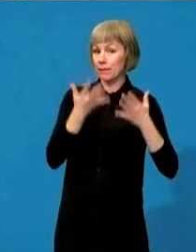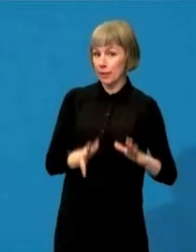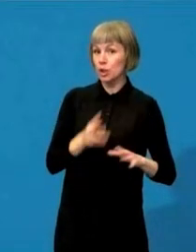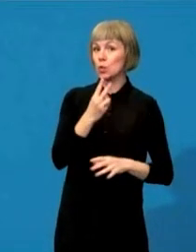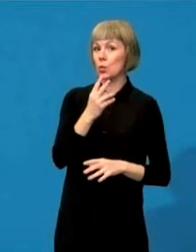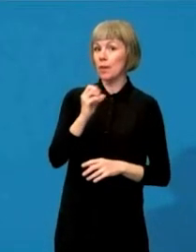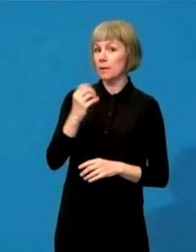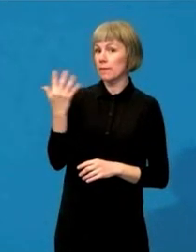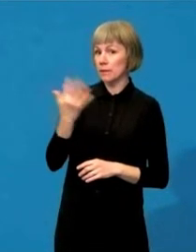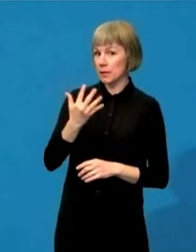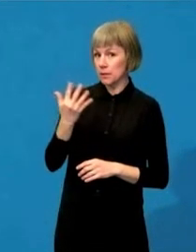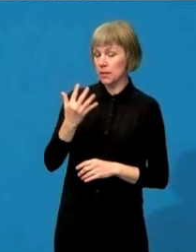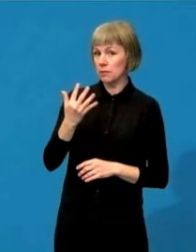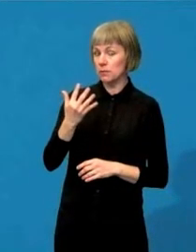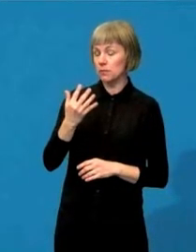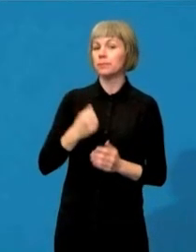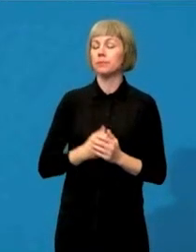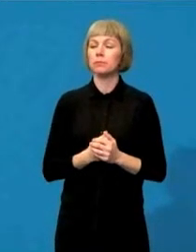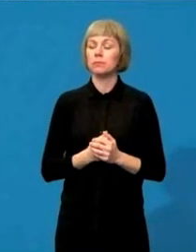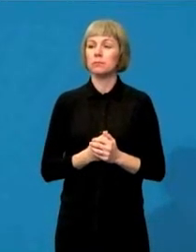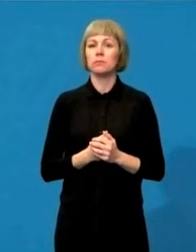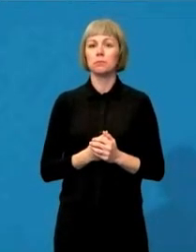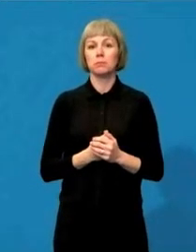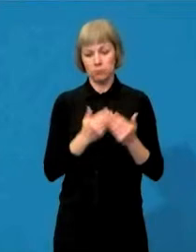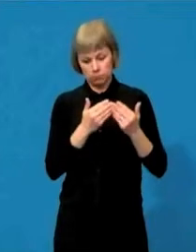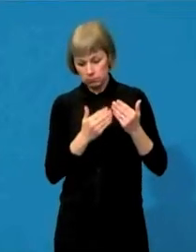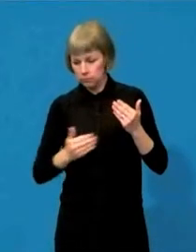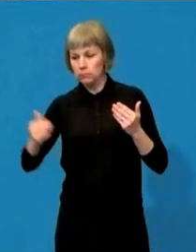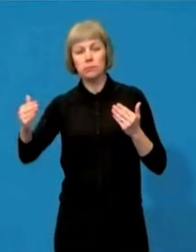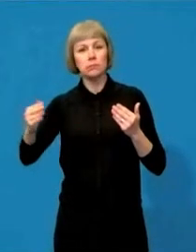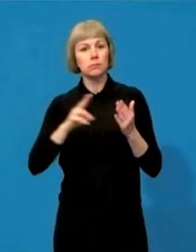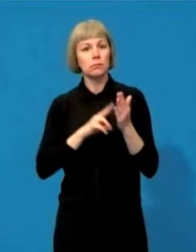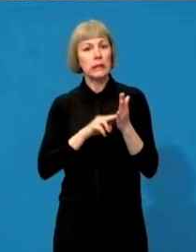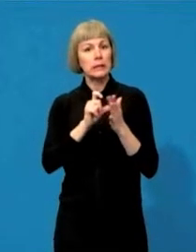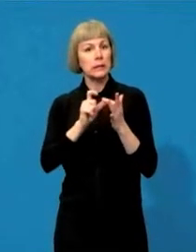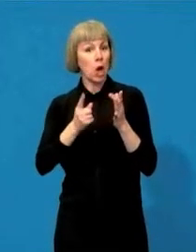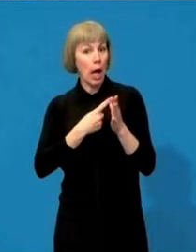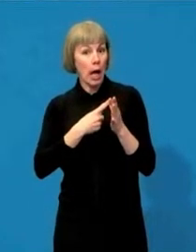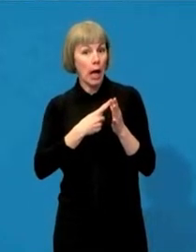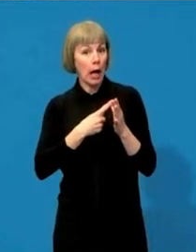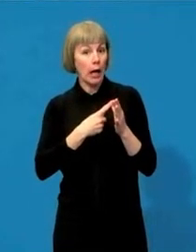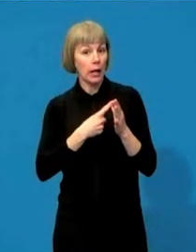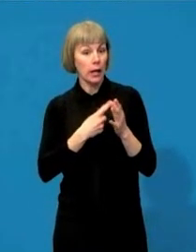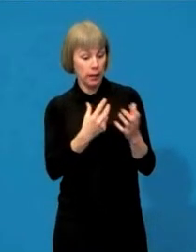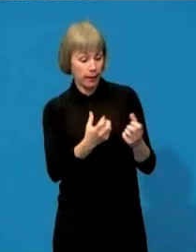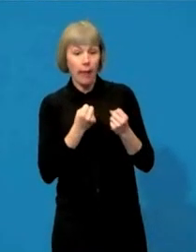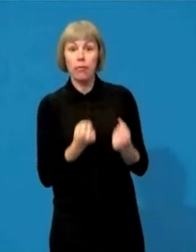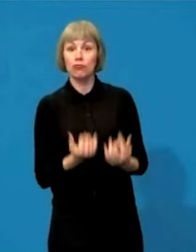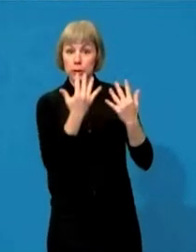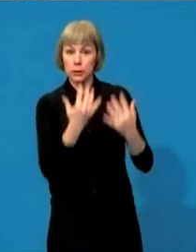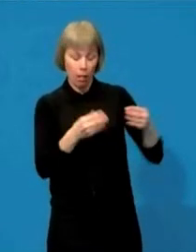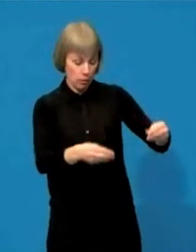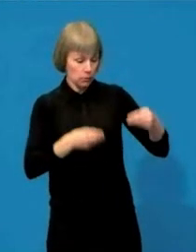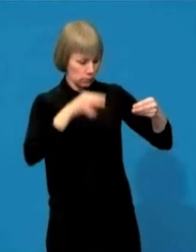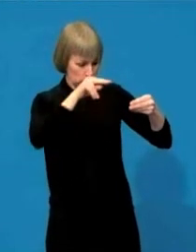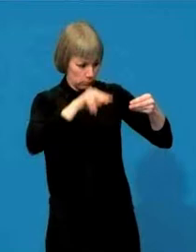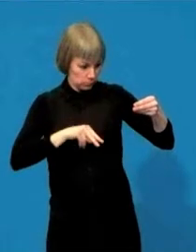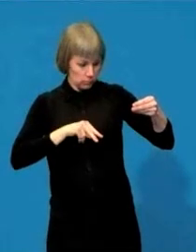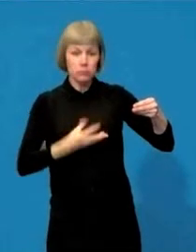To your knowledge, did the NDIA pick up the results of that study to incorporate it